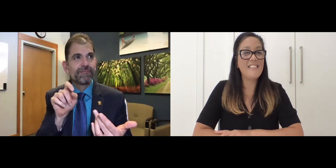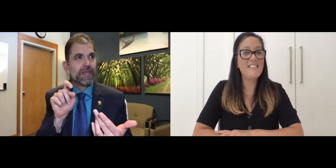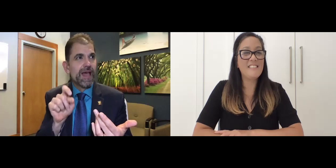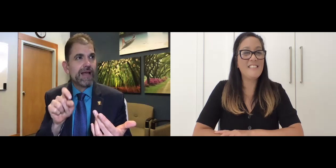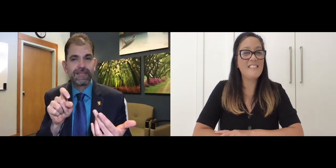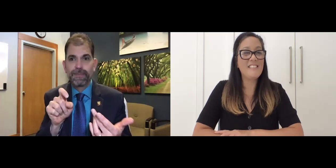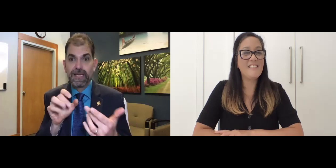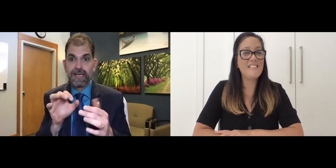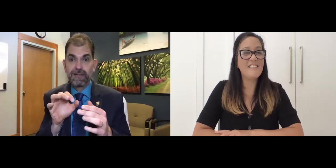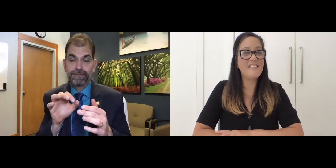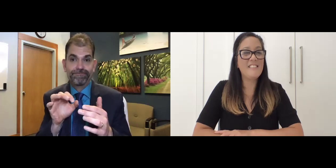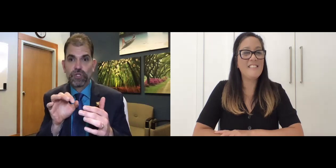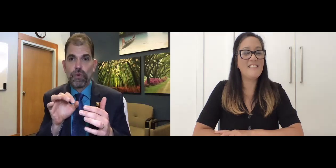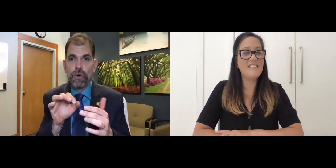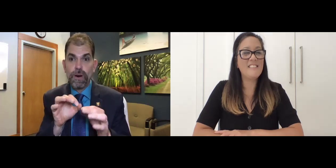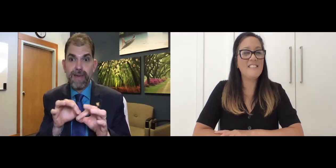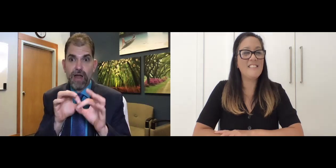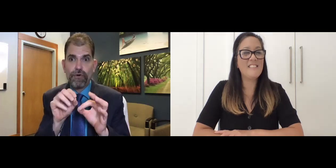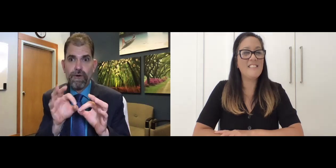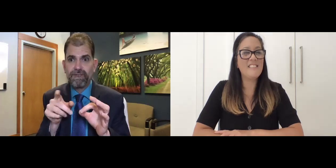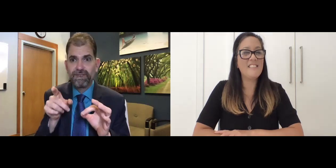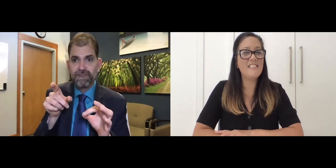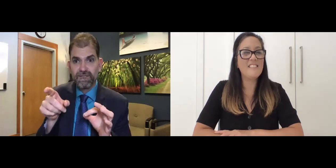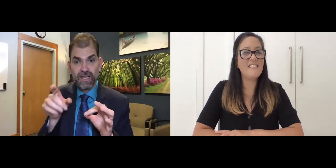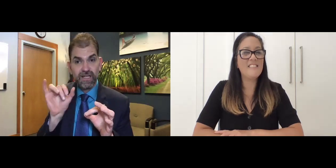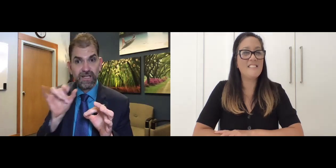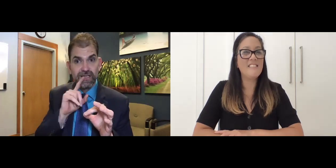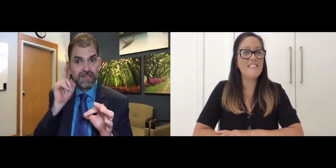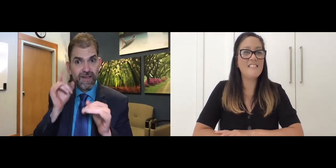in a more of a hearing setting with an interpreter.